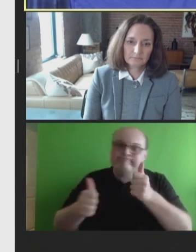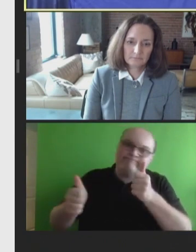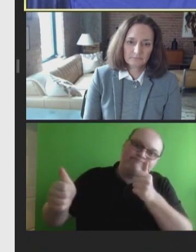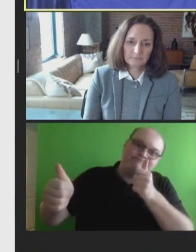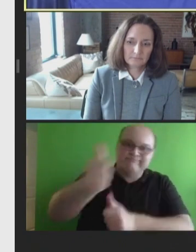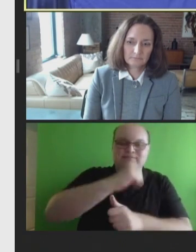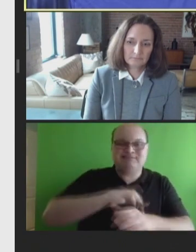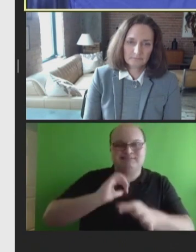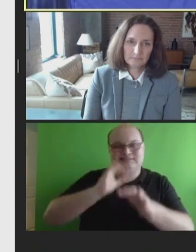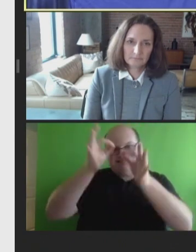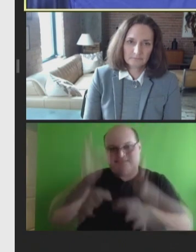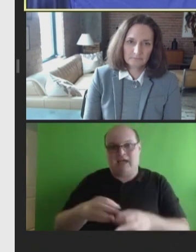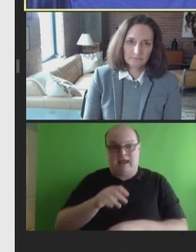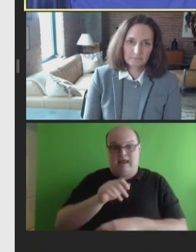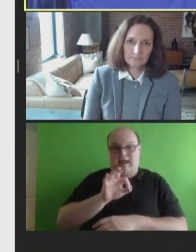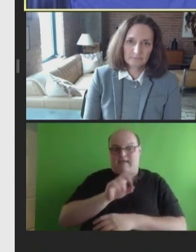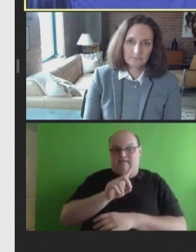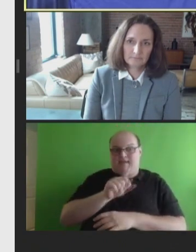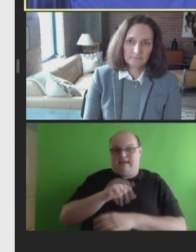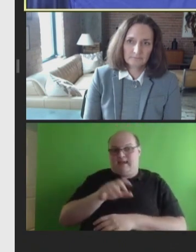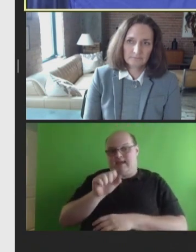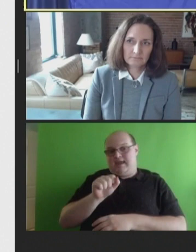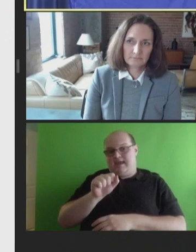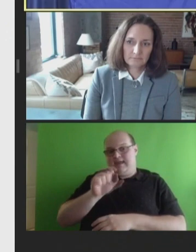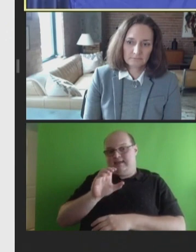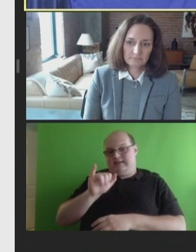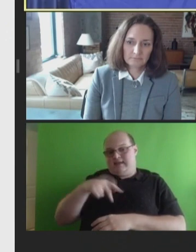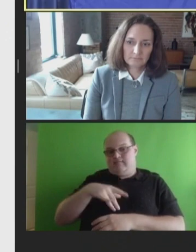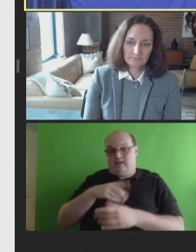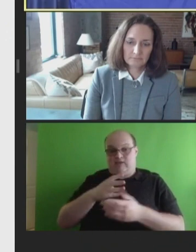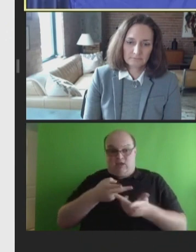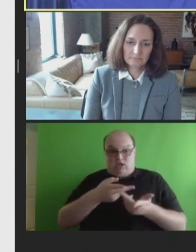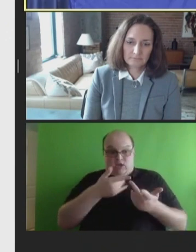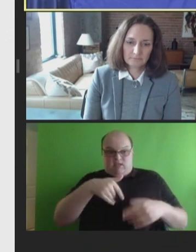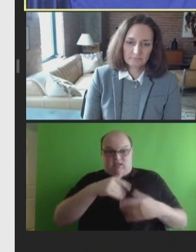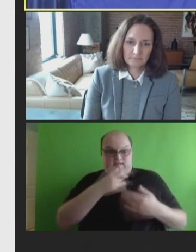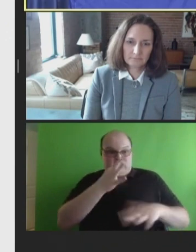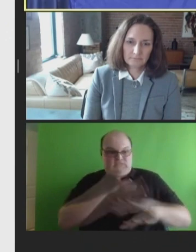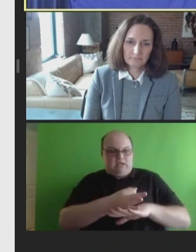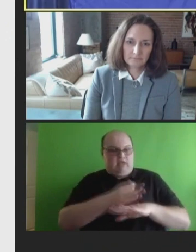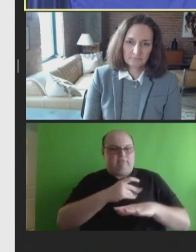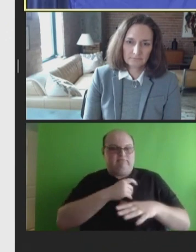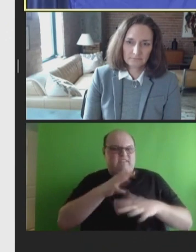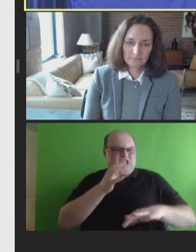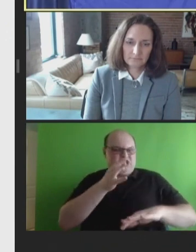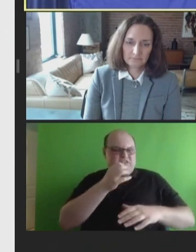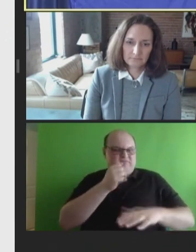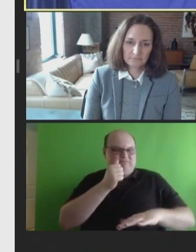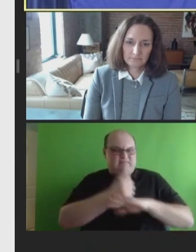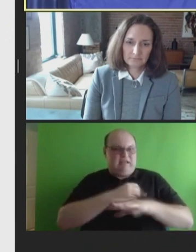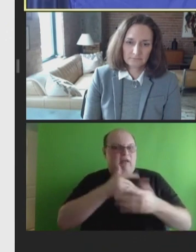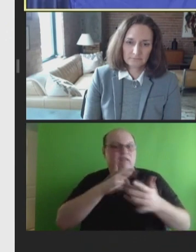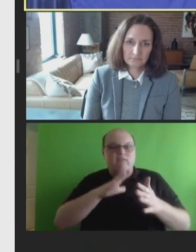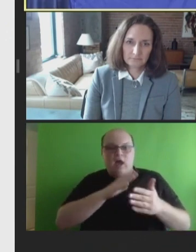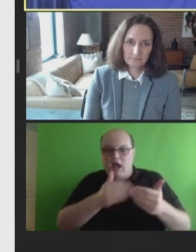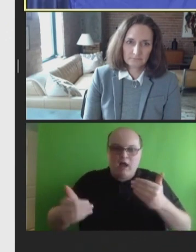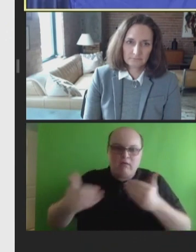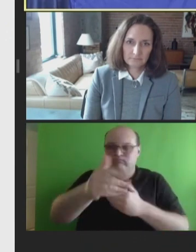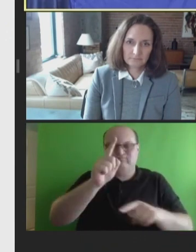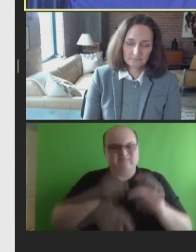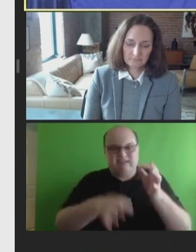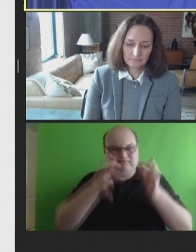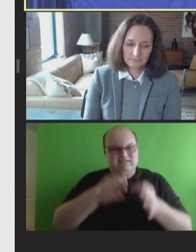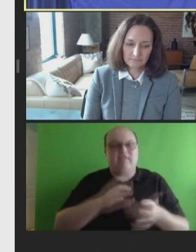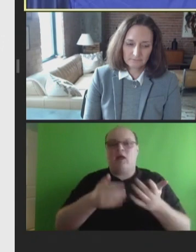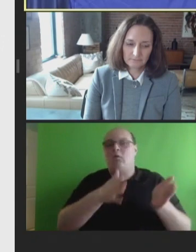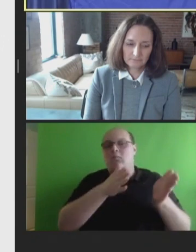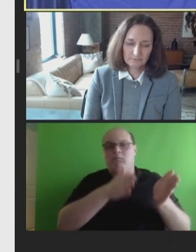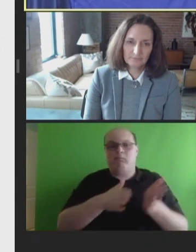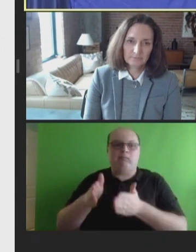the FDA and the ACIP. And so -- but we are, I mean, we're preparing for that.